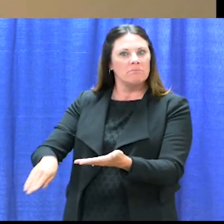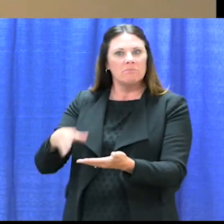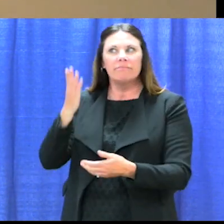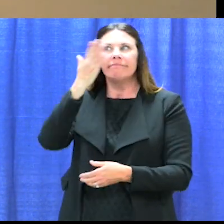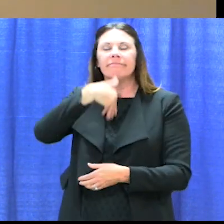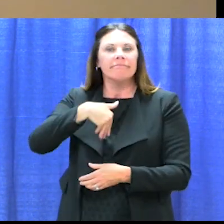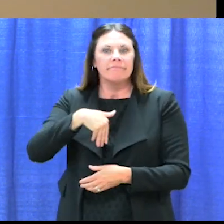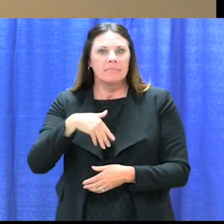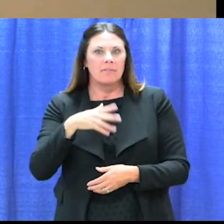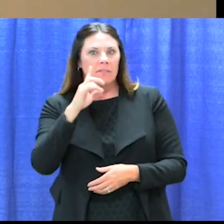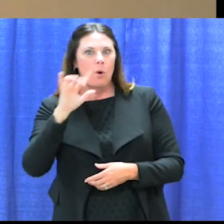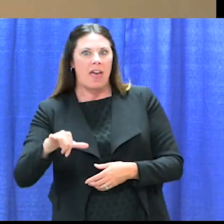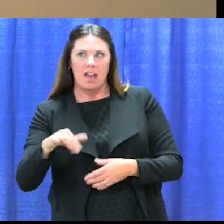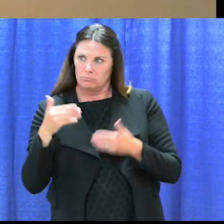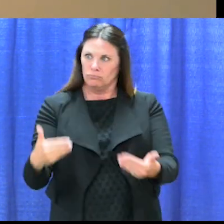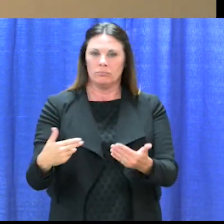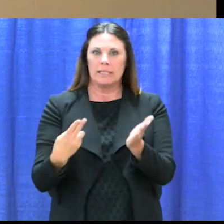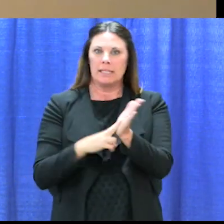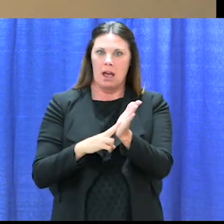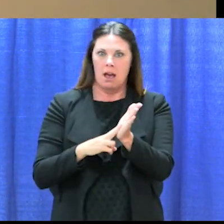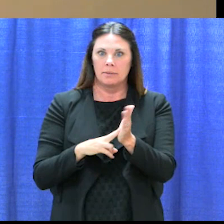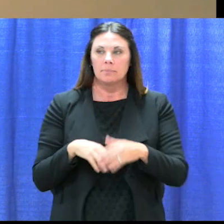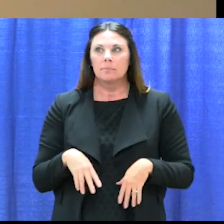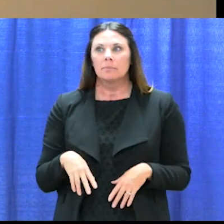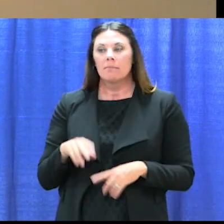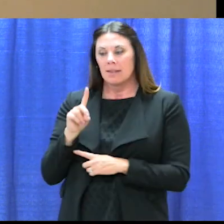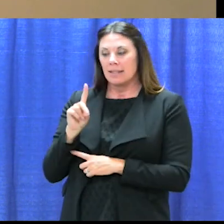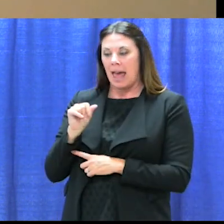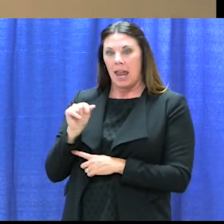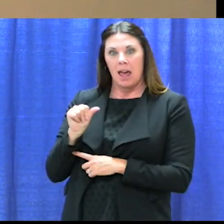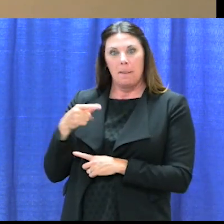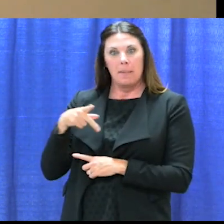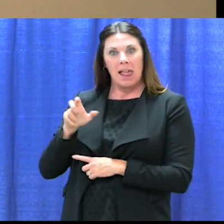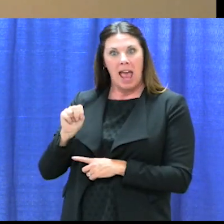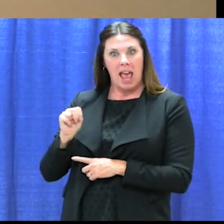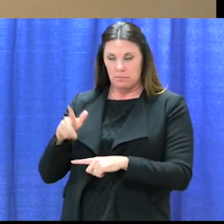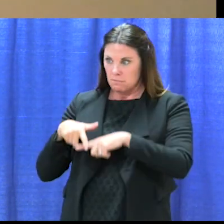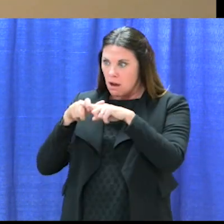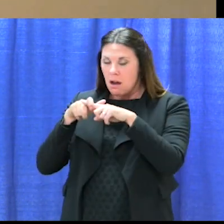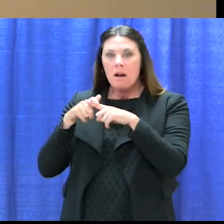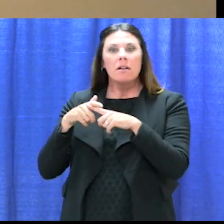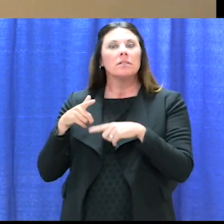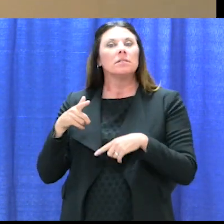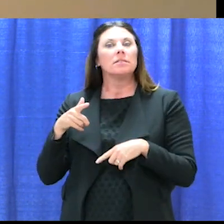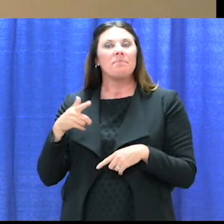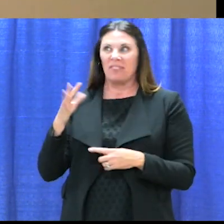We've paused data plans we've made the commitments to keep America connected as the FCC has outlined.